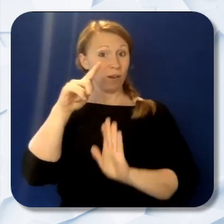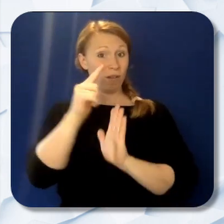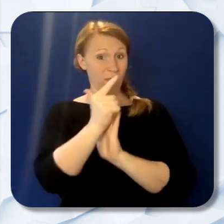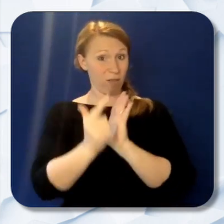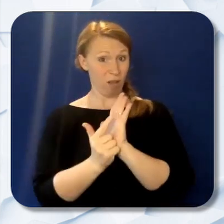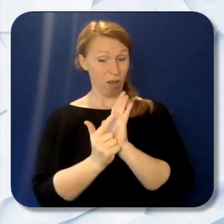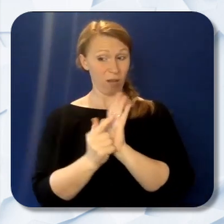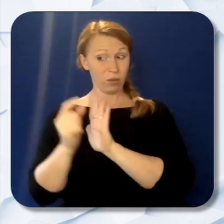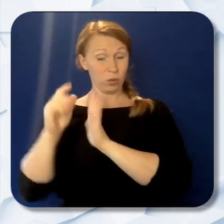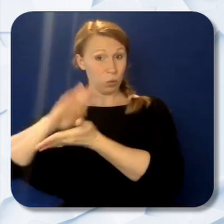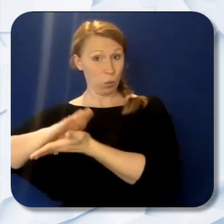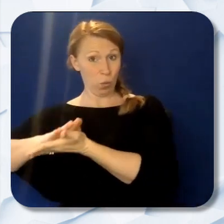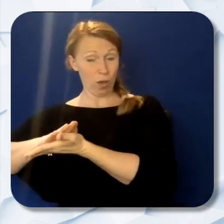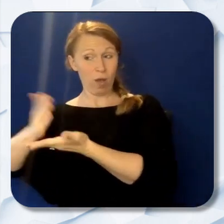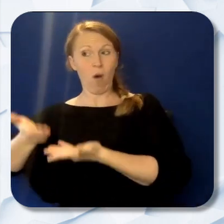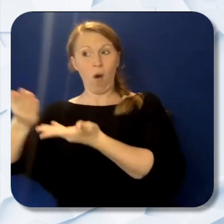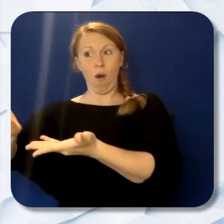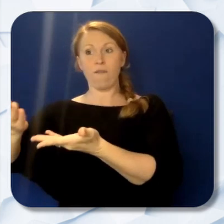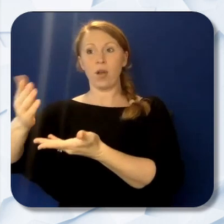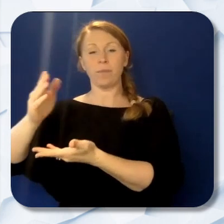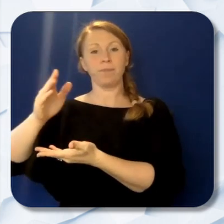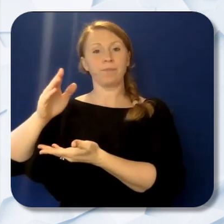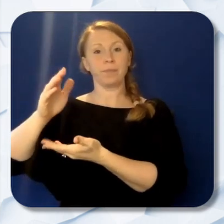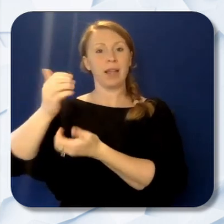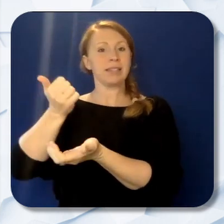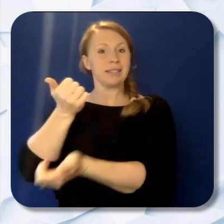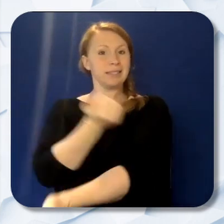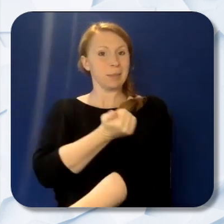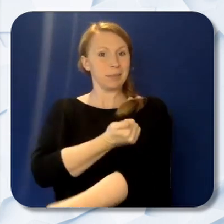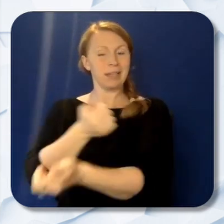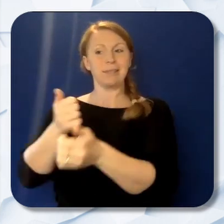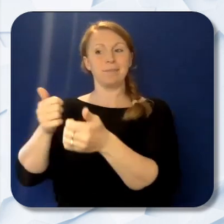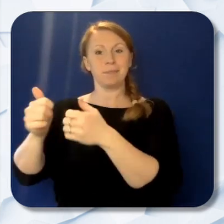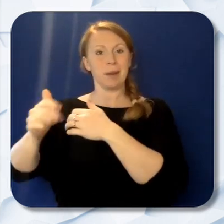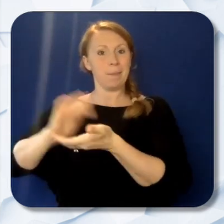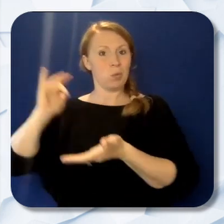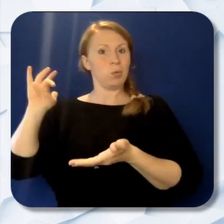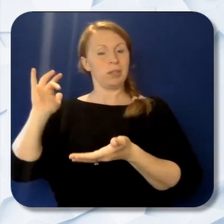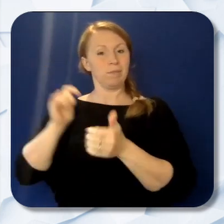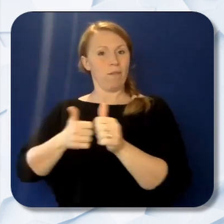offer substance, abuse, education, prevention for students at many grade levels Uh and schools now